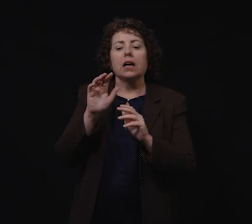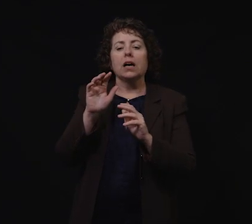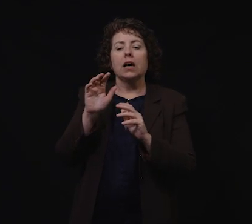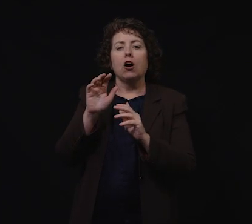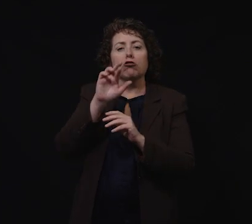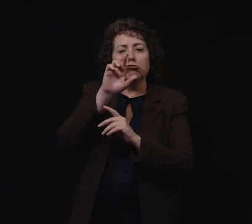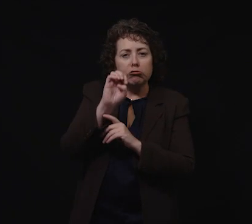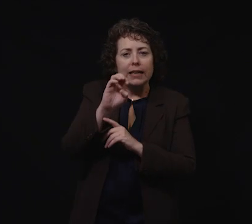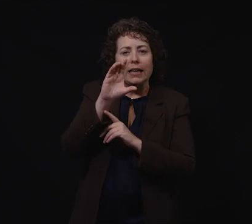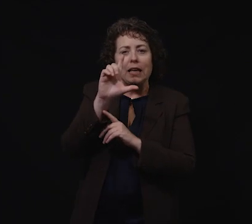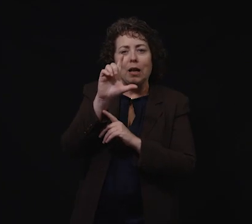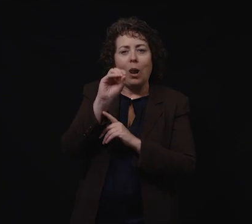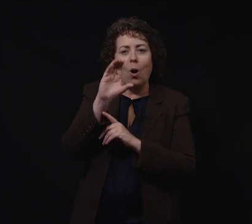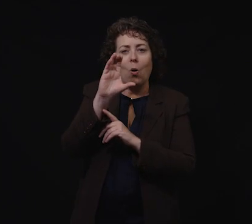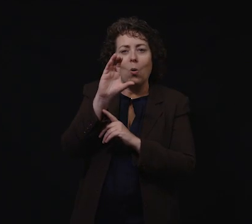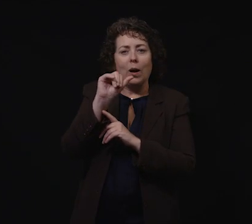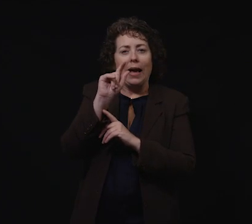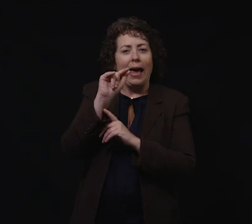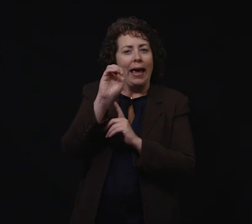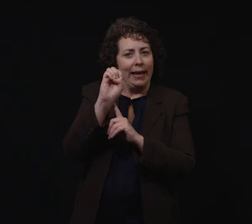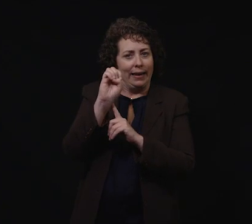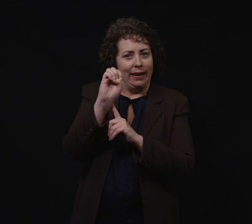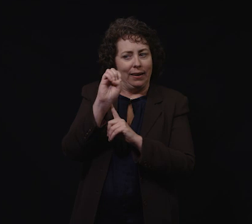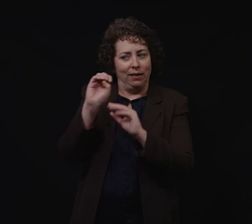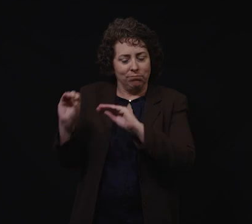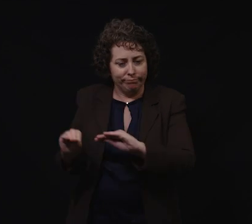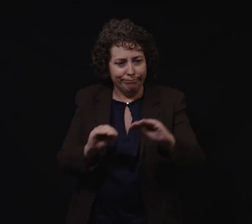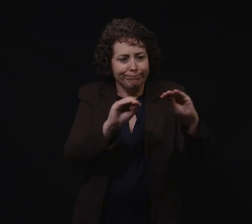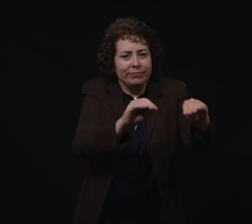evacuation Any other questions?